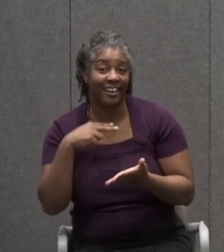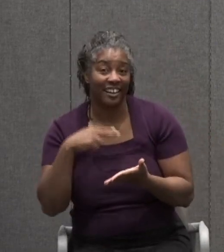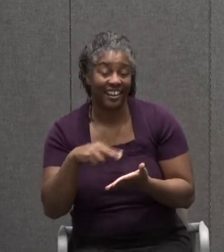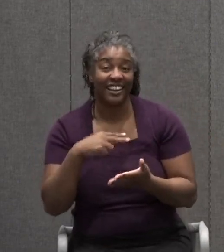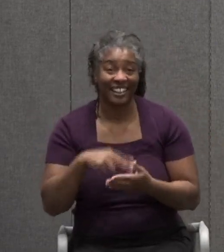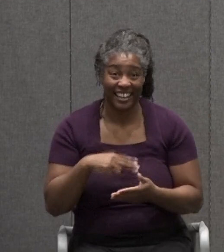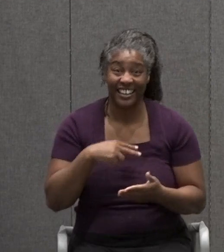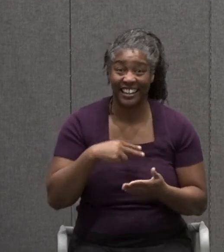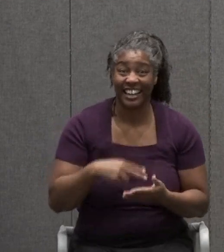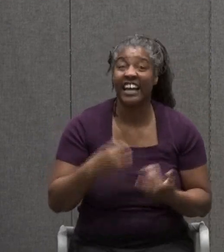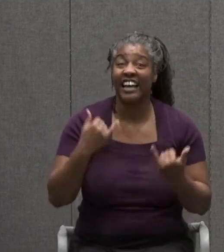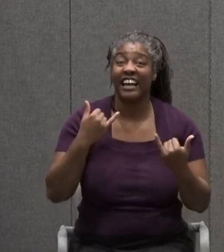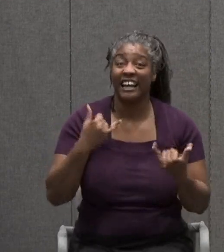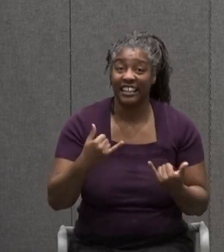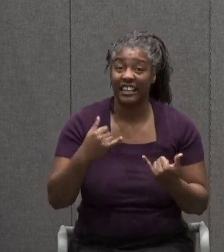[Woman] Pick up your yoga pose. Pick a form.